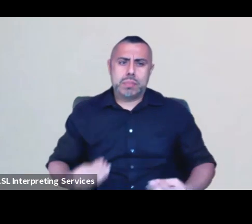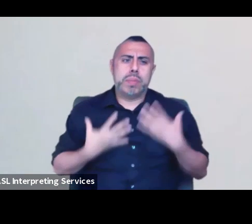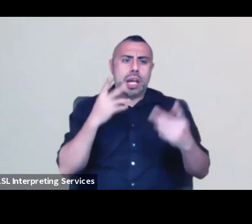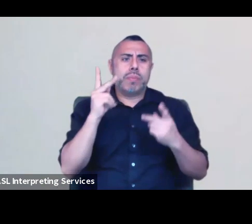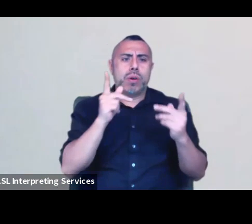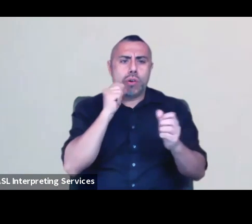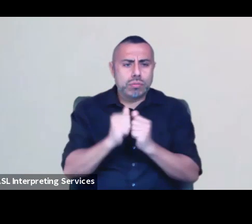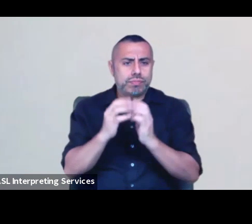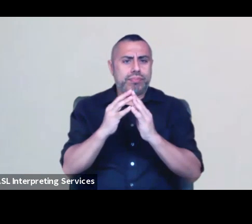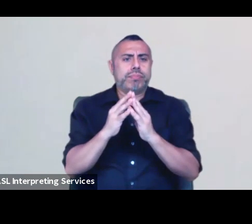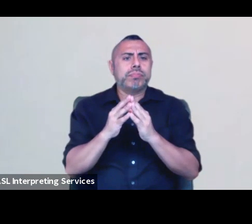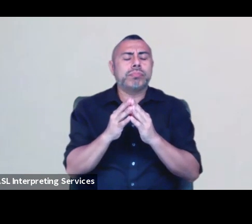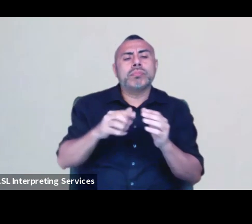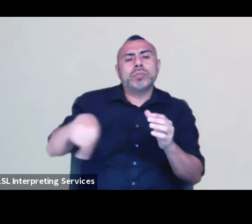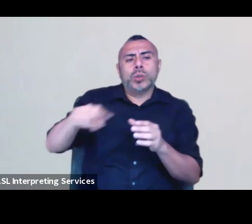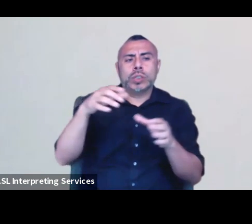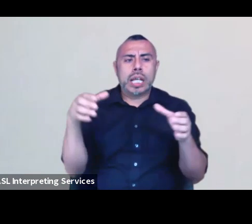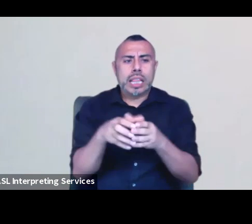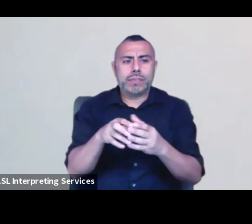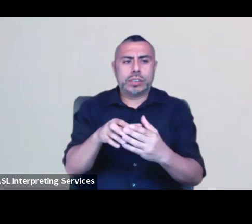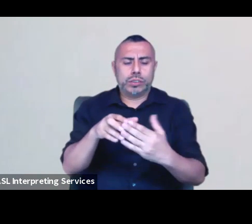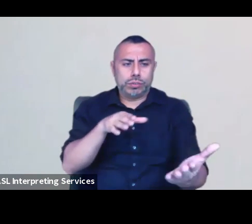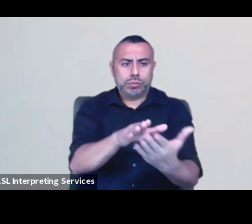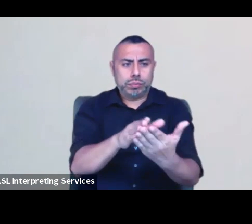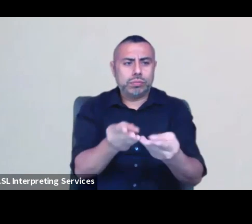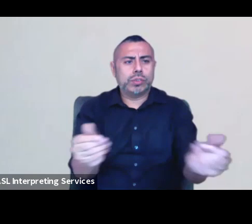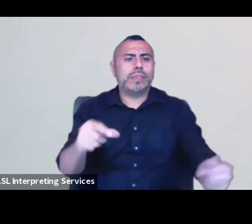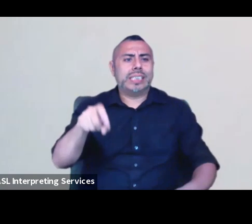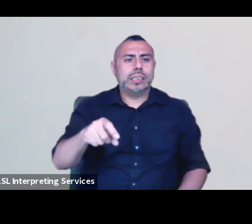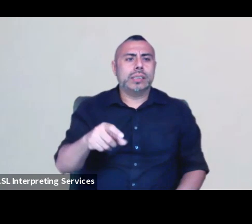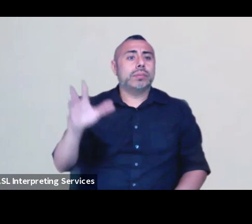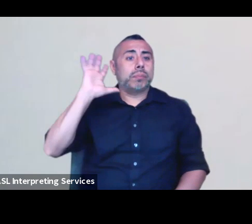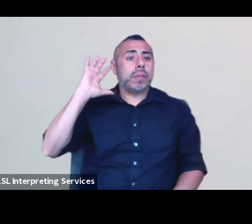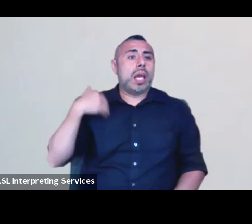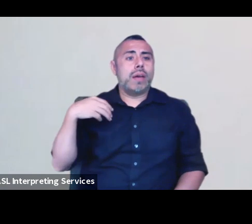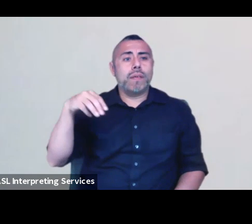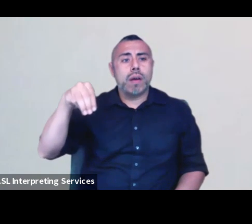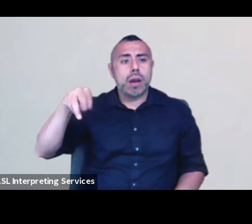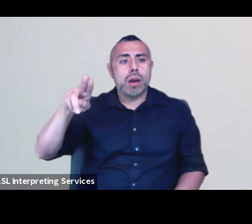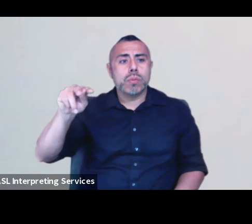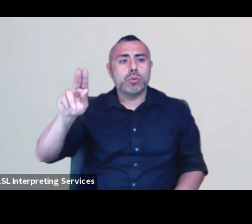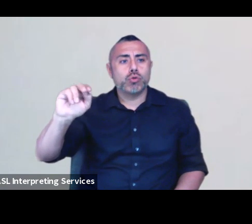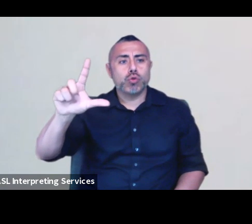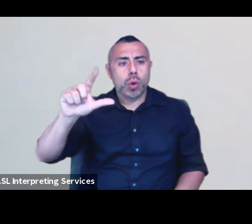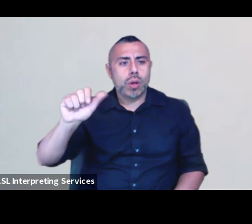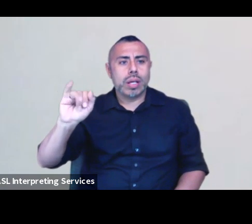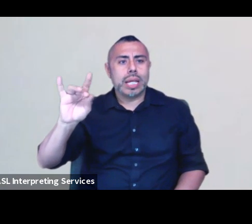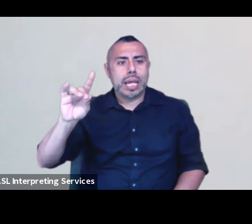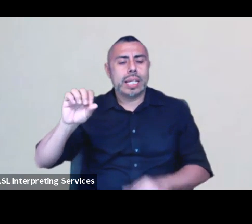was founded right here in Philadelphia in 1787 by Richard Allen and Absalom Jones,